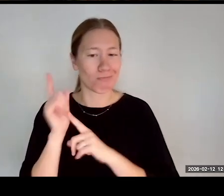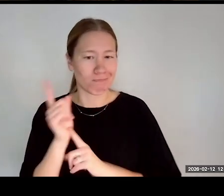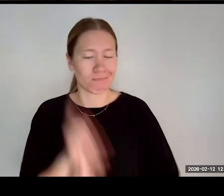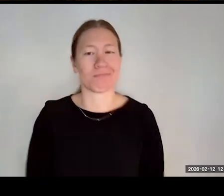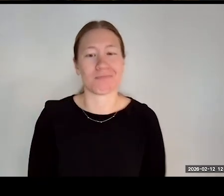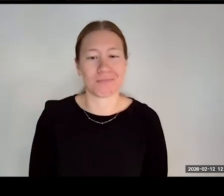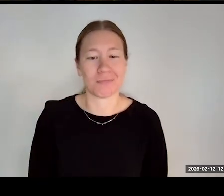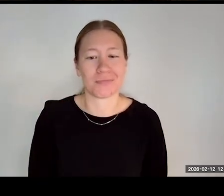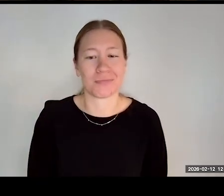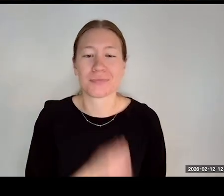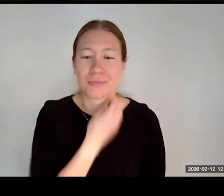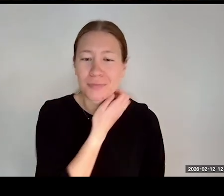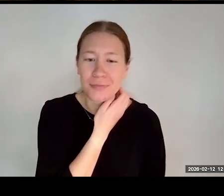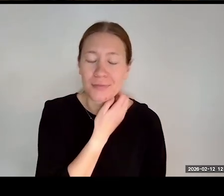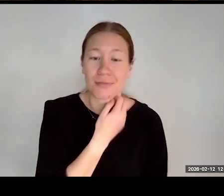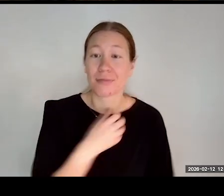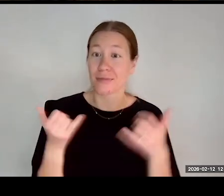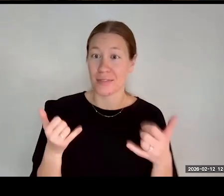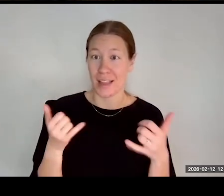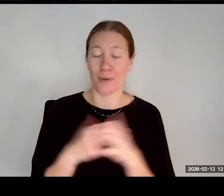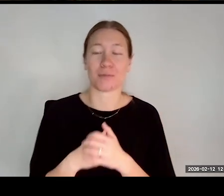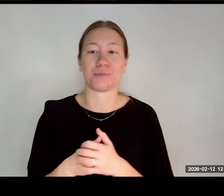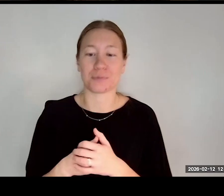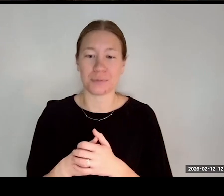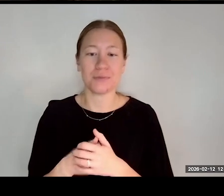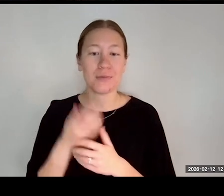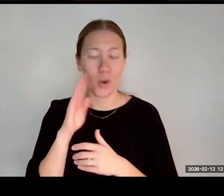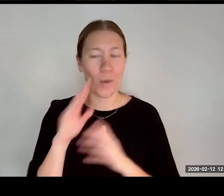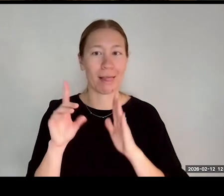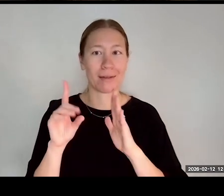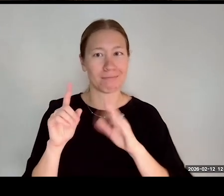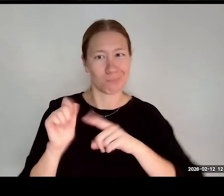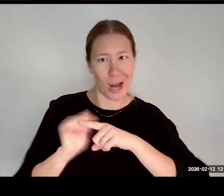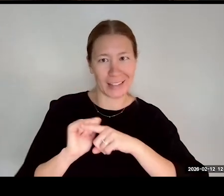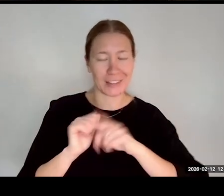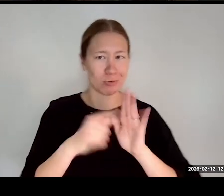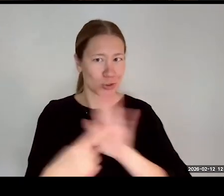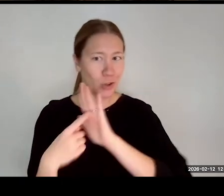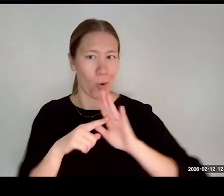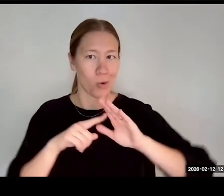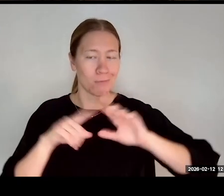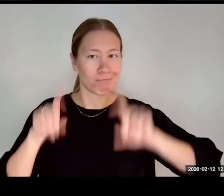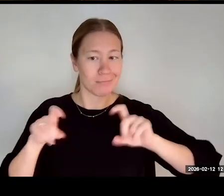Now, we're going to move into the demonstration. You can access a download copy of the practice document using the link